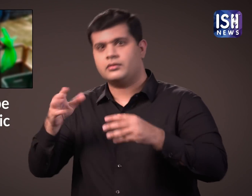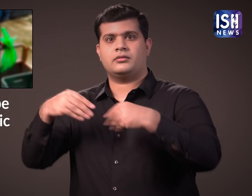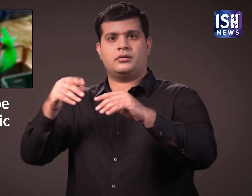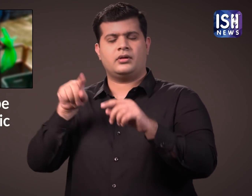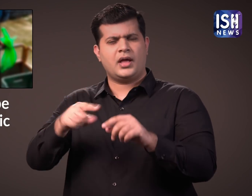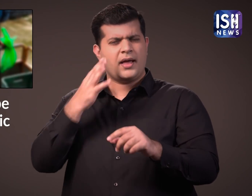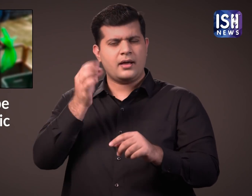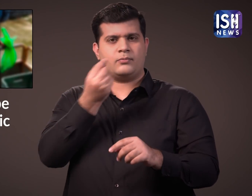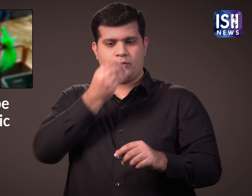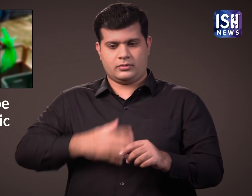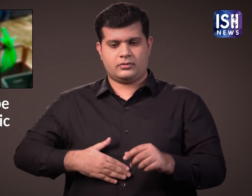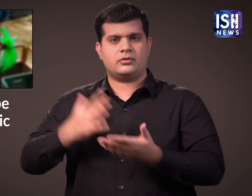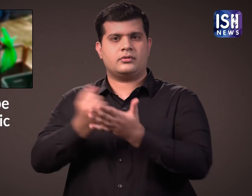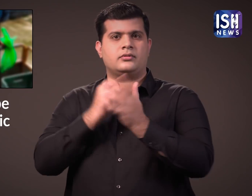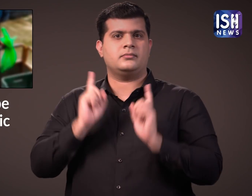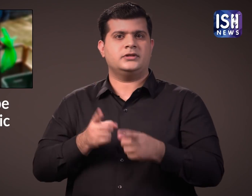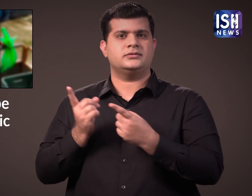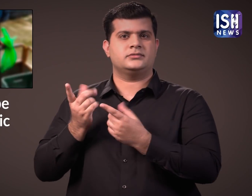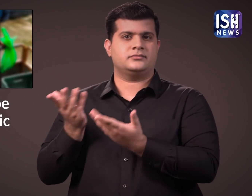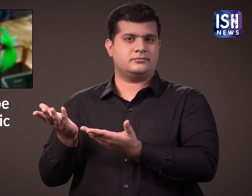From being a chef to now selling clams, Ajmal did it for his livelihood.